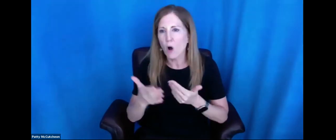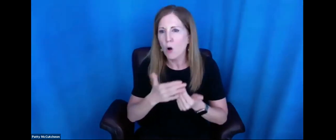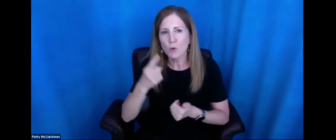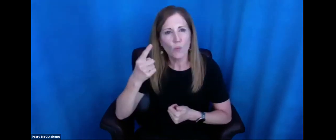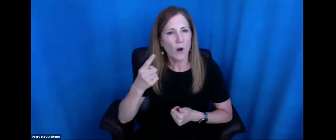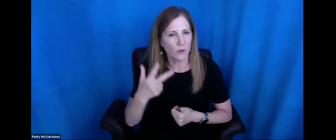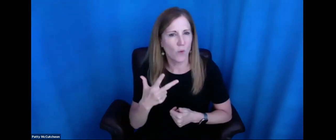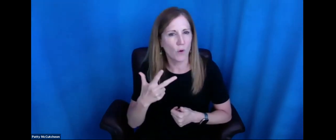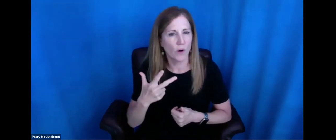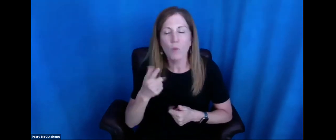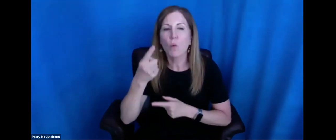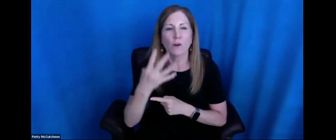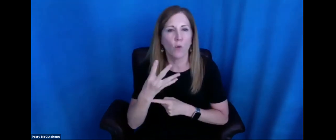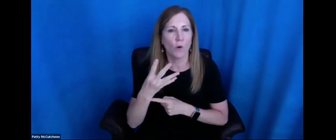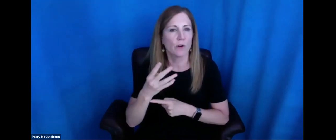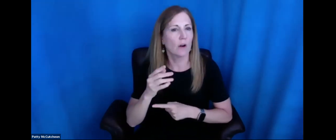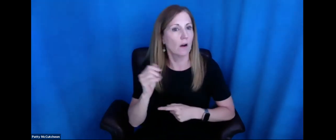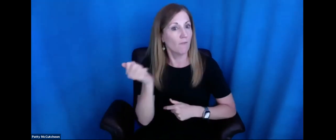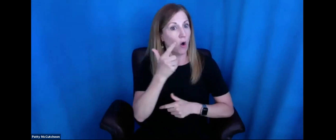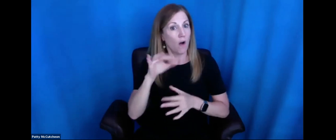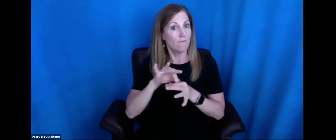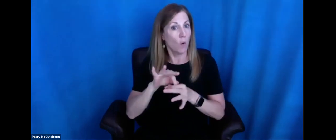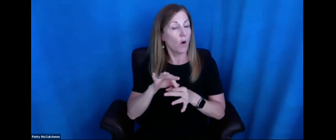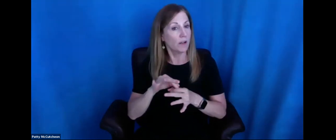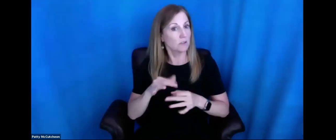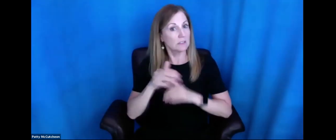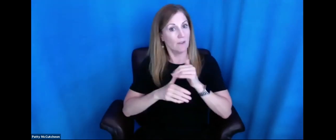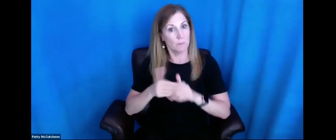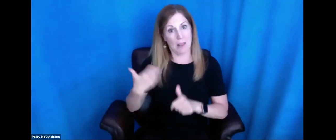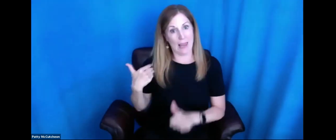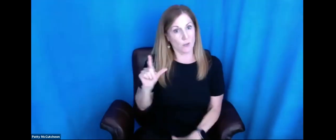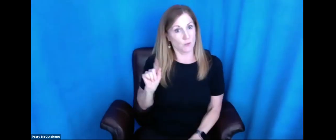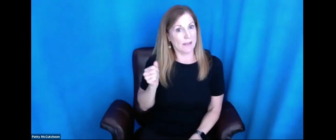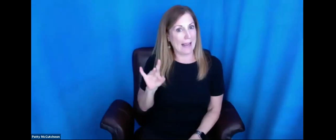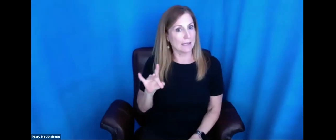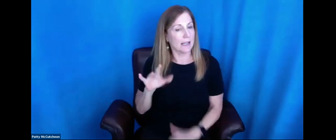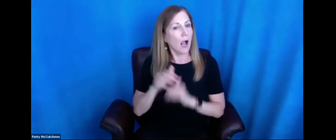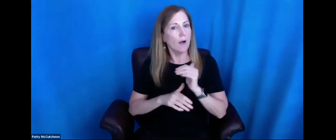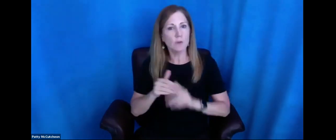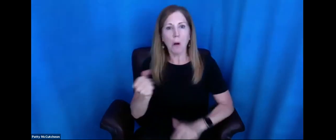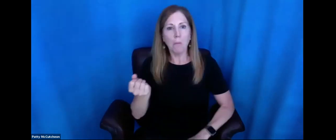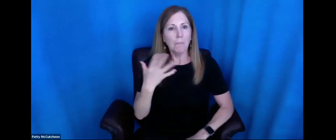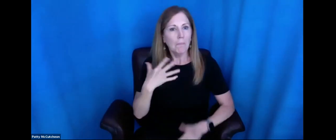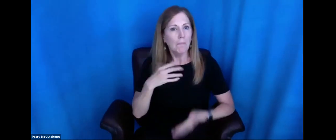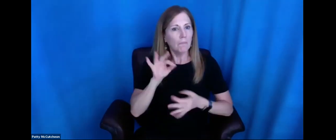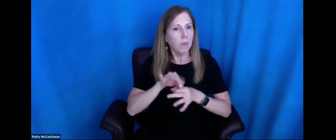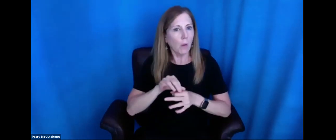I hope, felt comfortable in 2018 voting that way. The other good news is that people are already getting